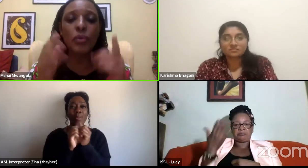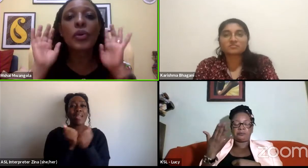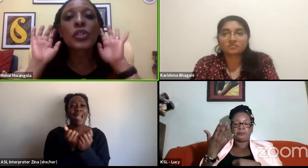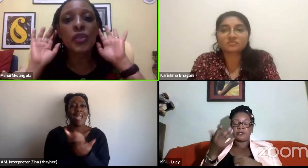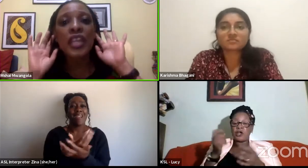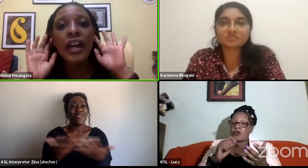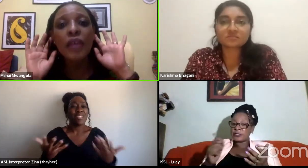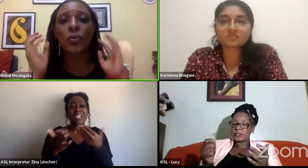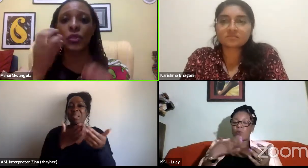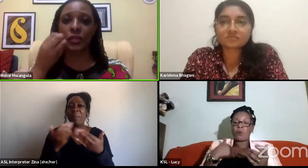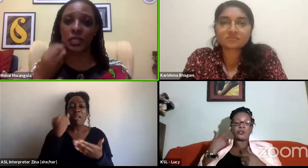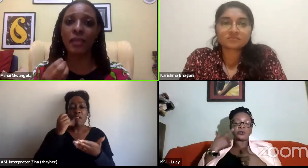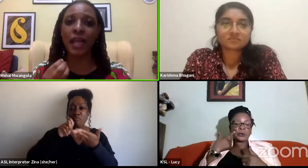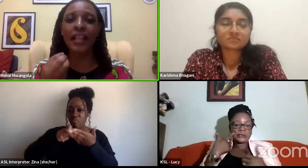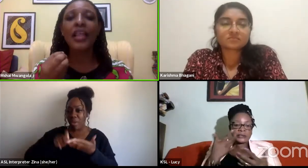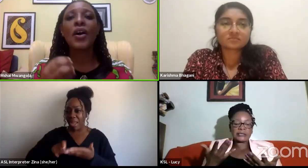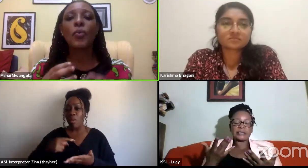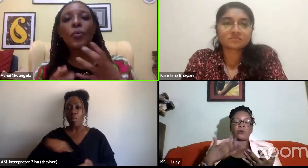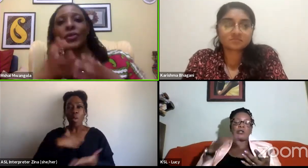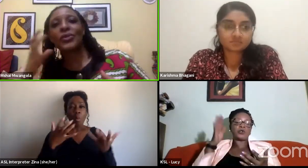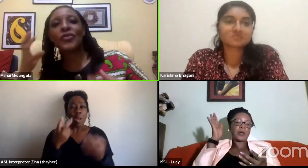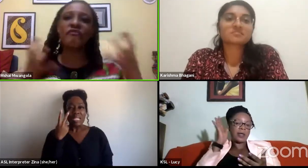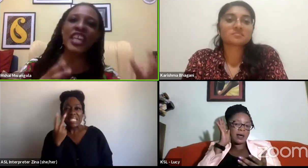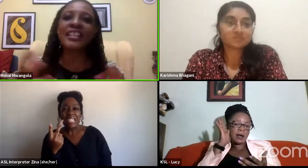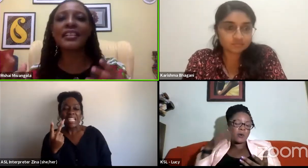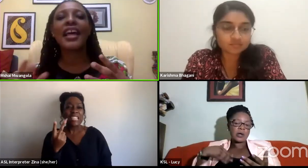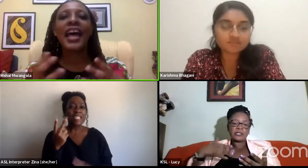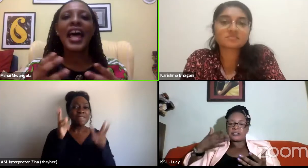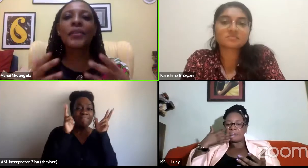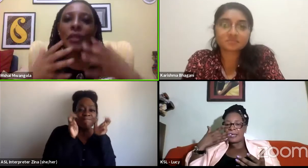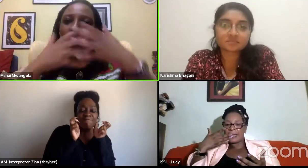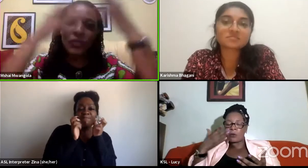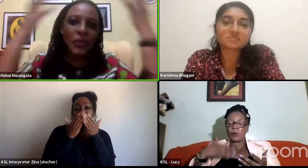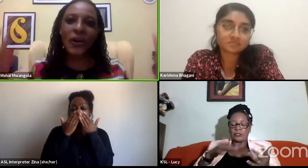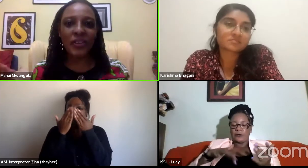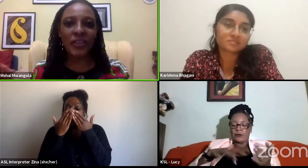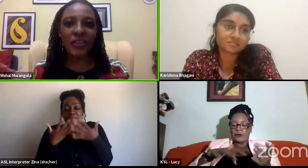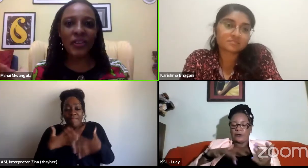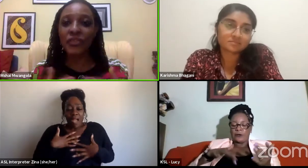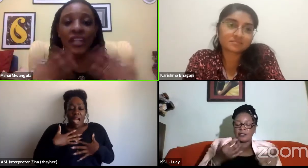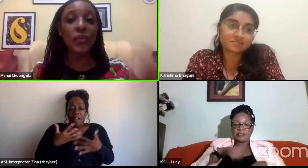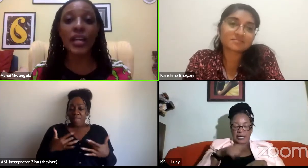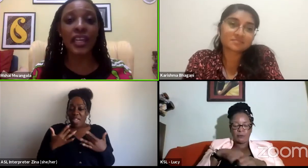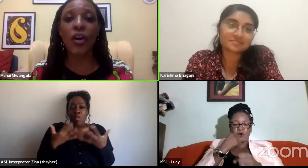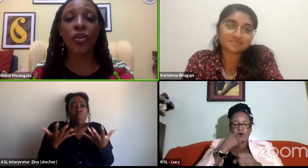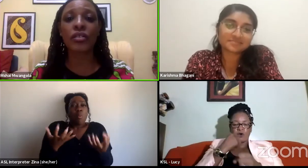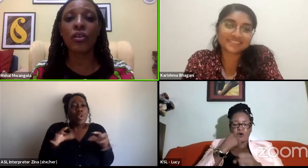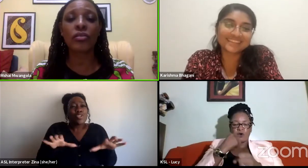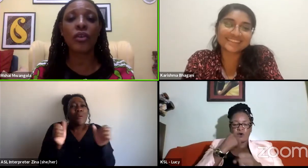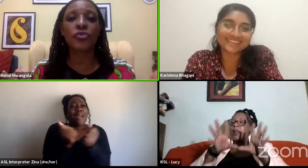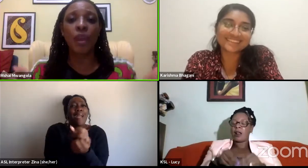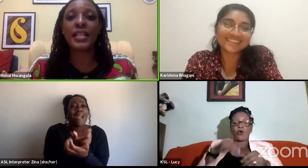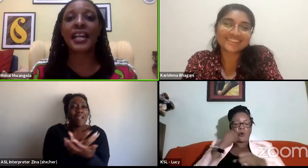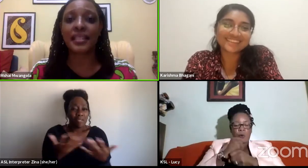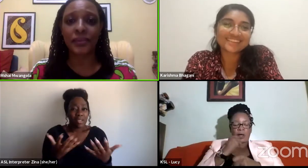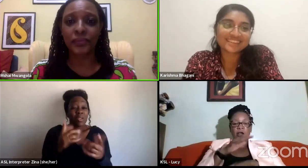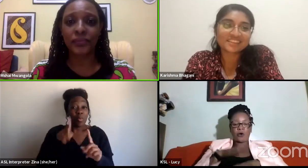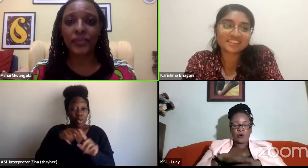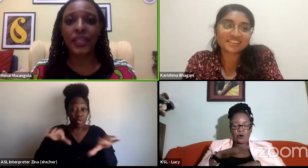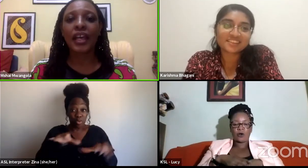we want to hear, we want to smell, we want to feel. And when you do all of that, you're really working on dramatizing,